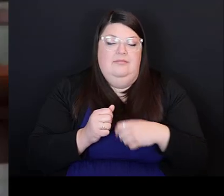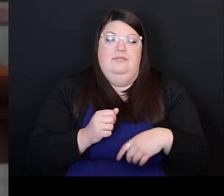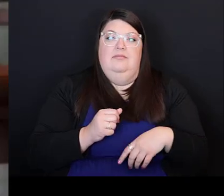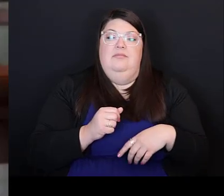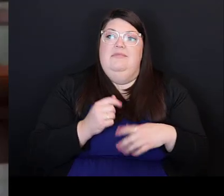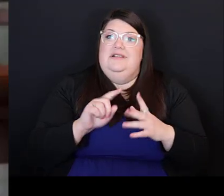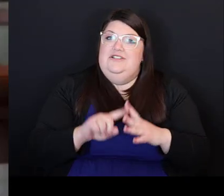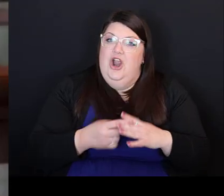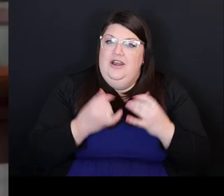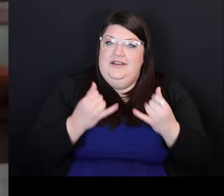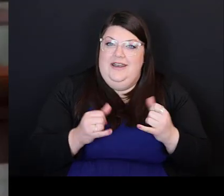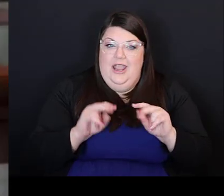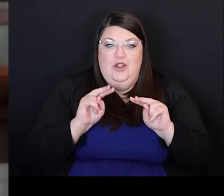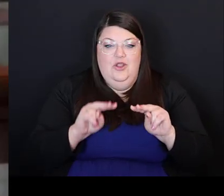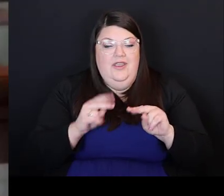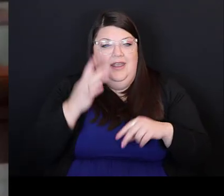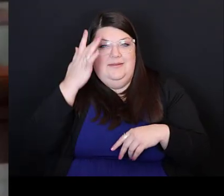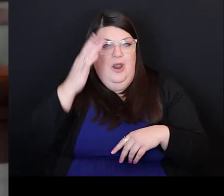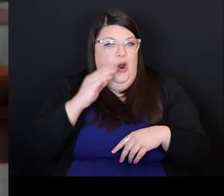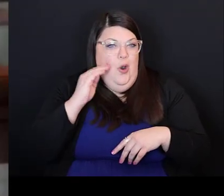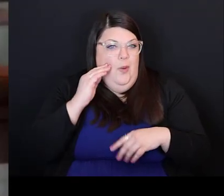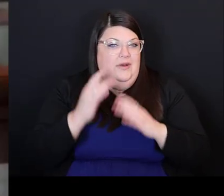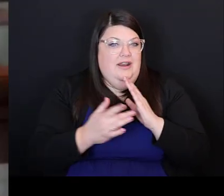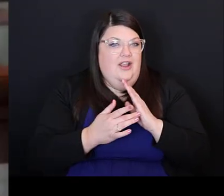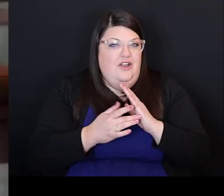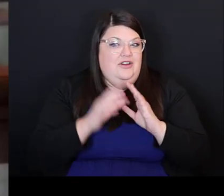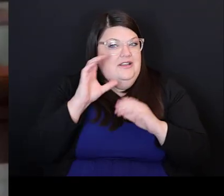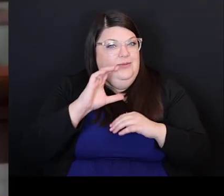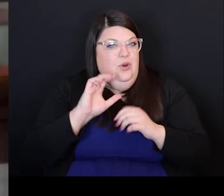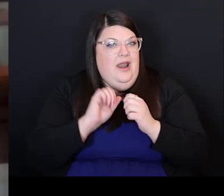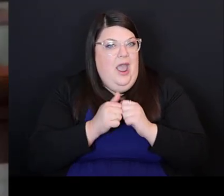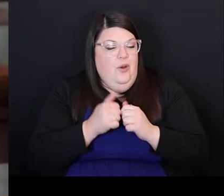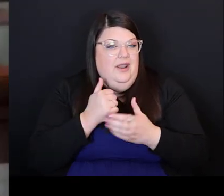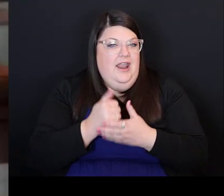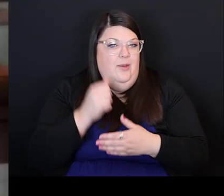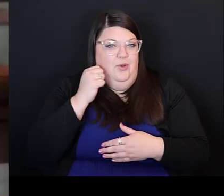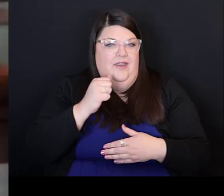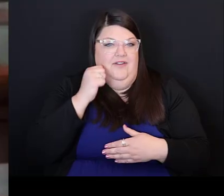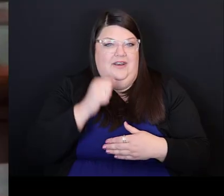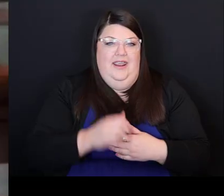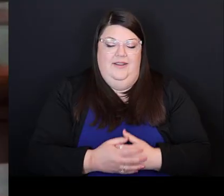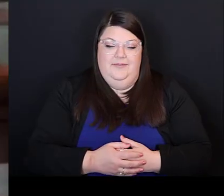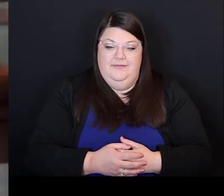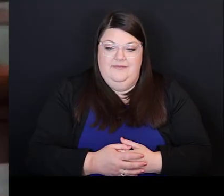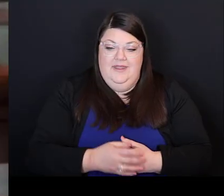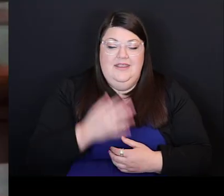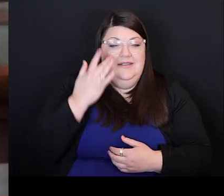But start today. Start looking at smarthome technology and exloring how it can help you every day.